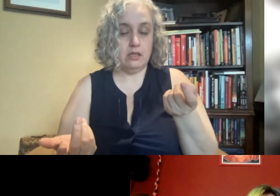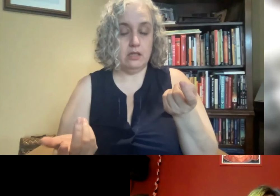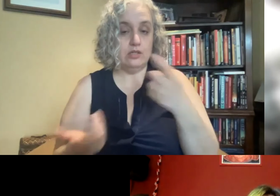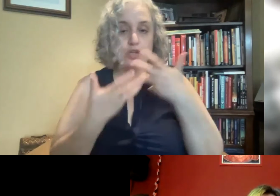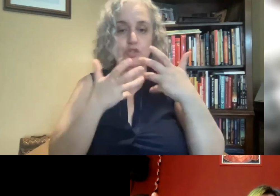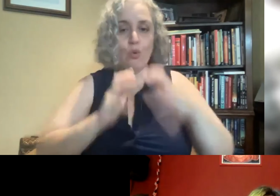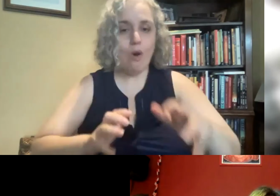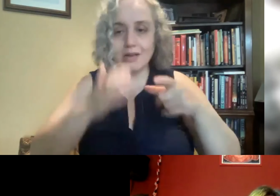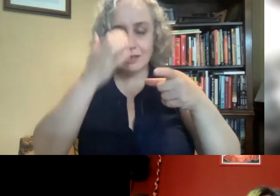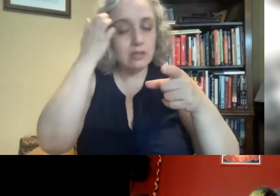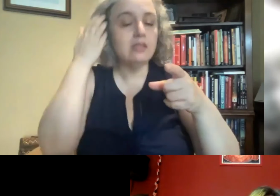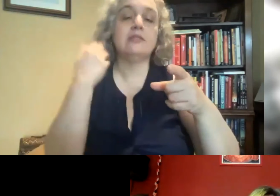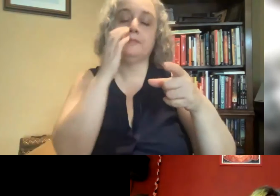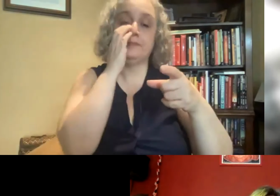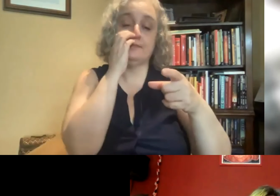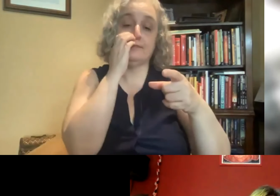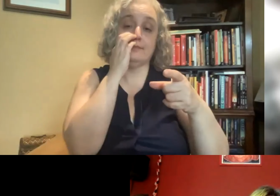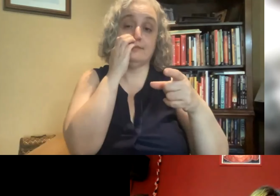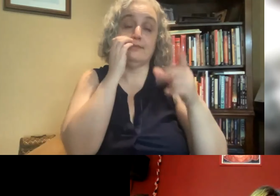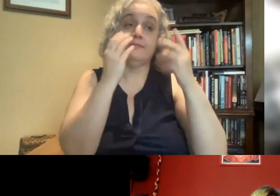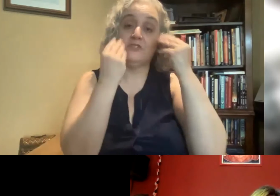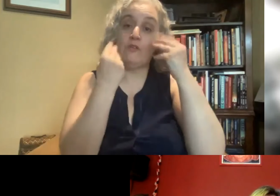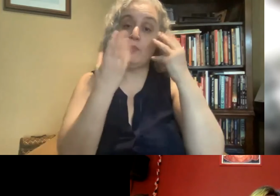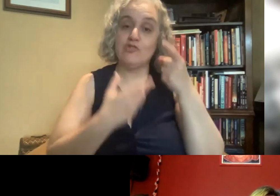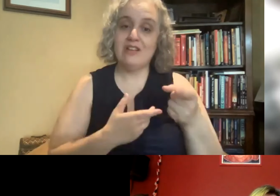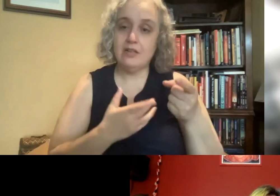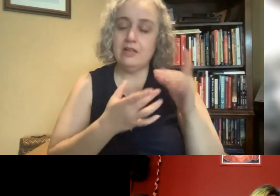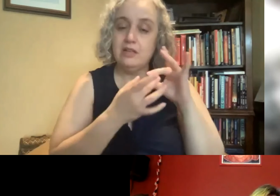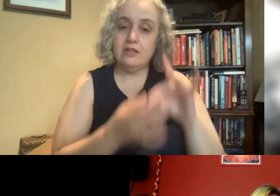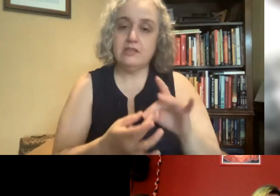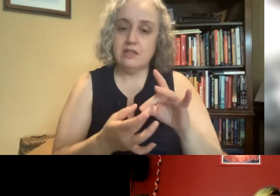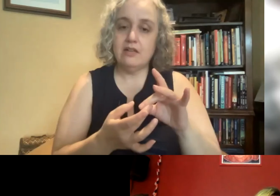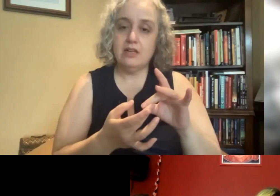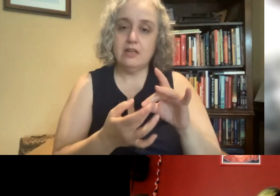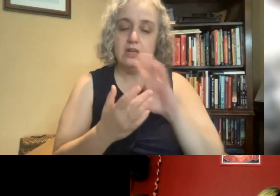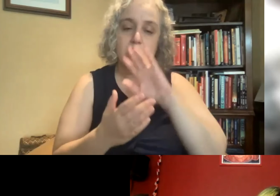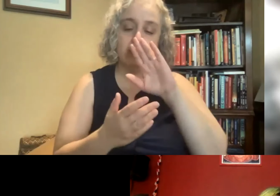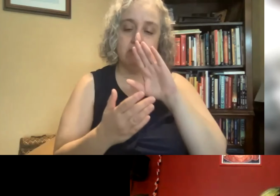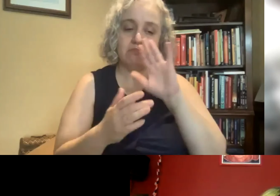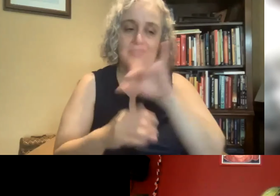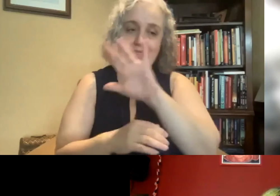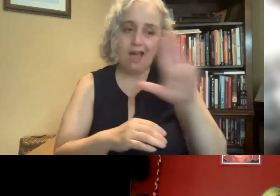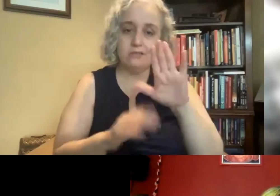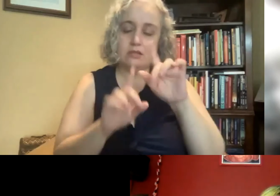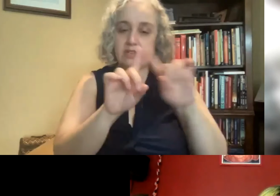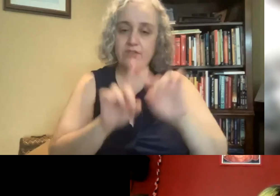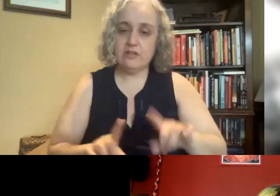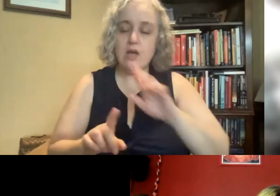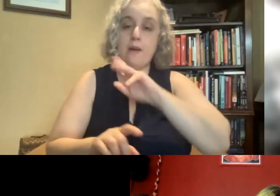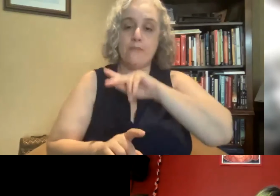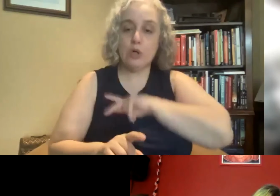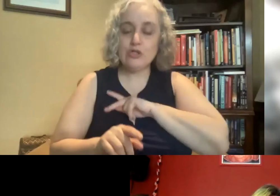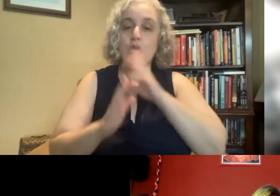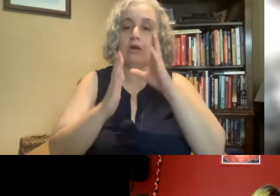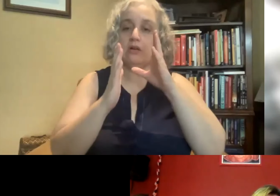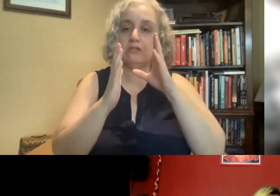you don't want to create a dataset of all these personal items. Can you create some personalized datasets of